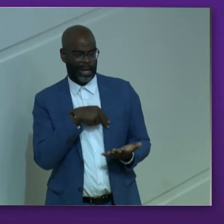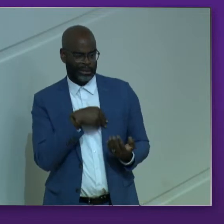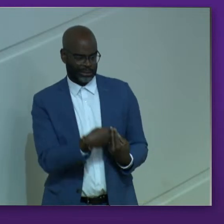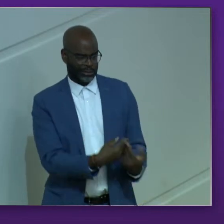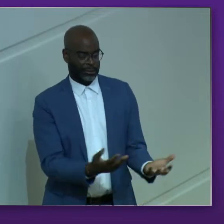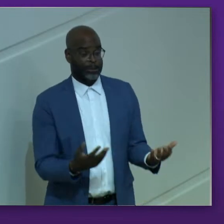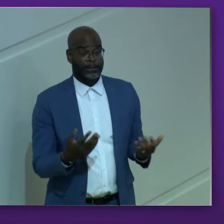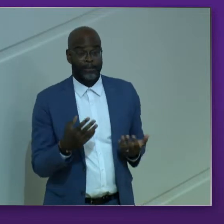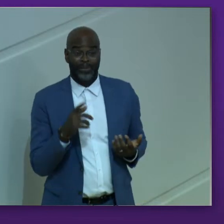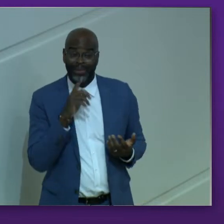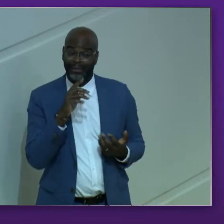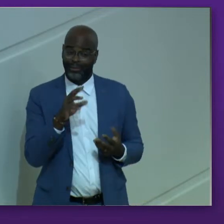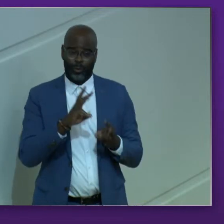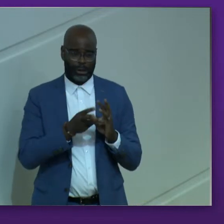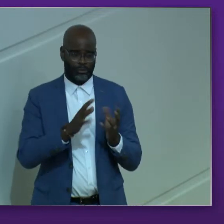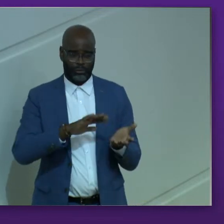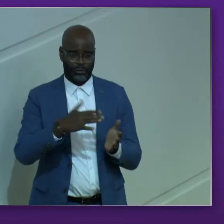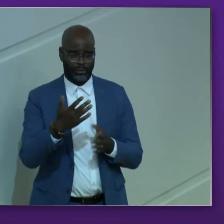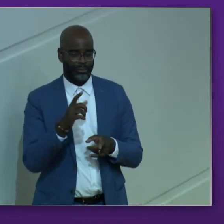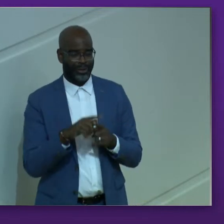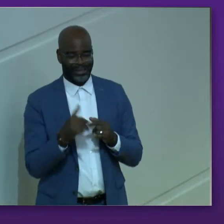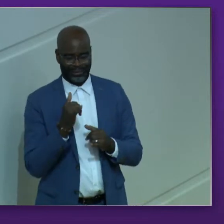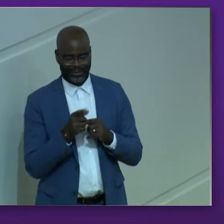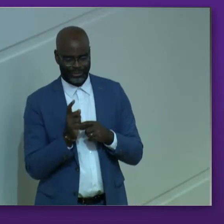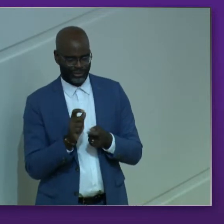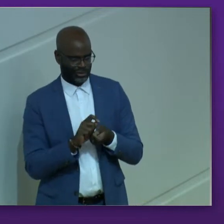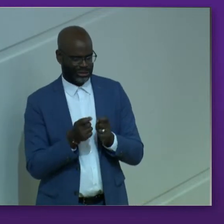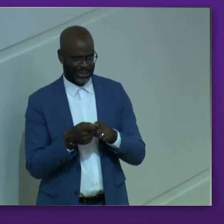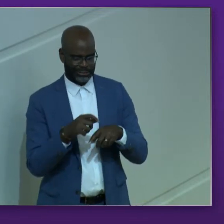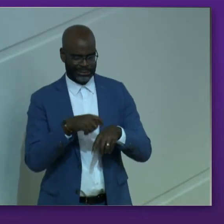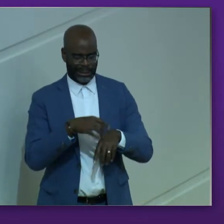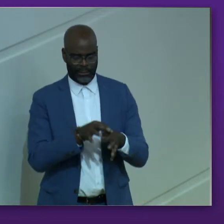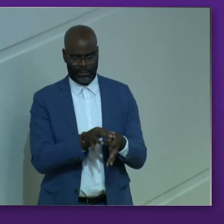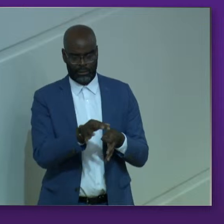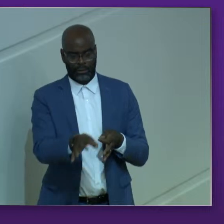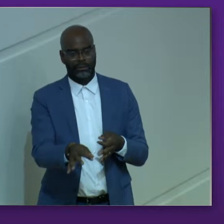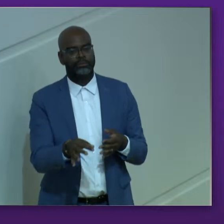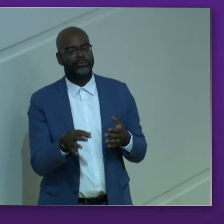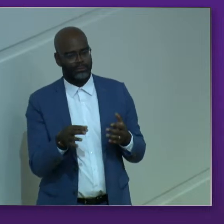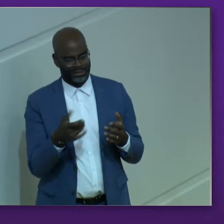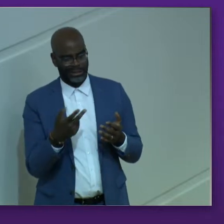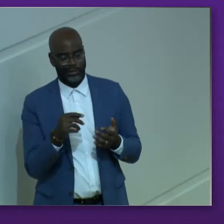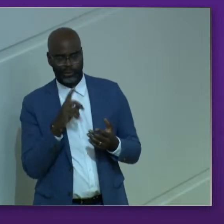BADGES IN AREAS SUCH AS ARCHAEOLOGY, CHEMISTRY